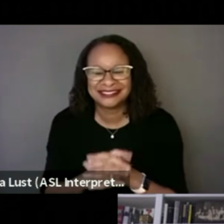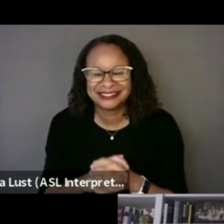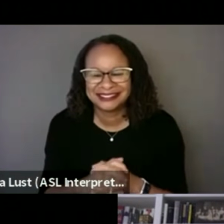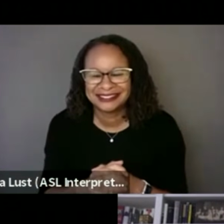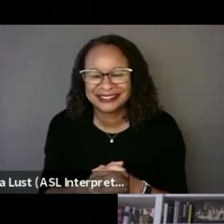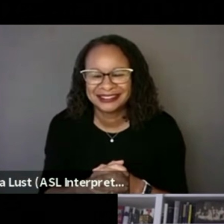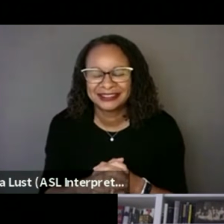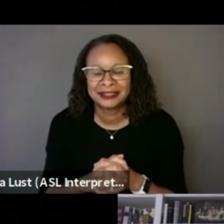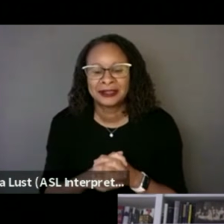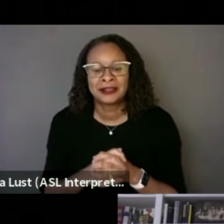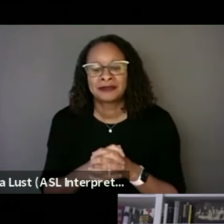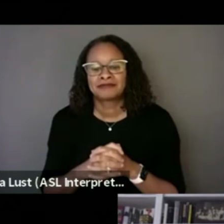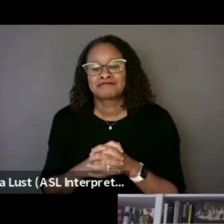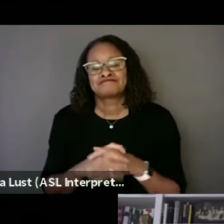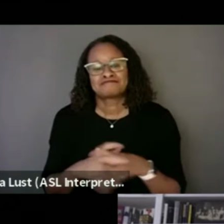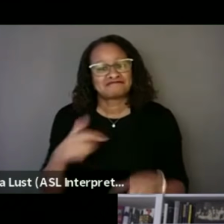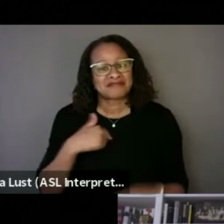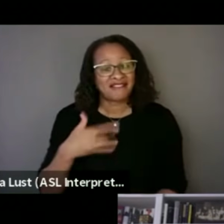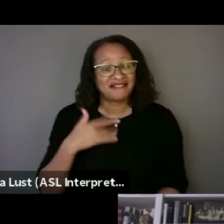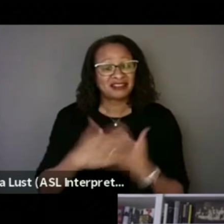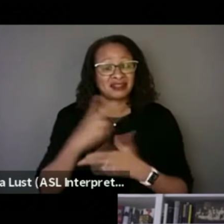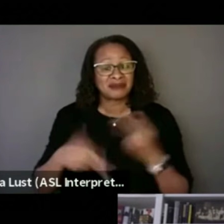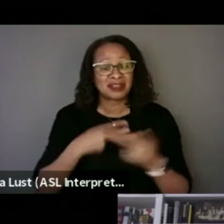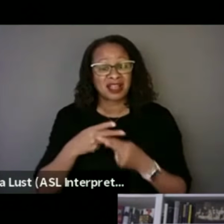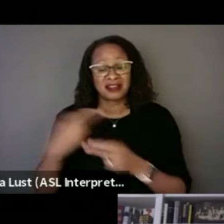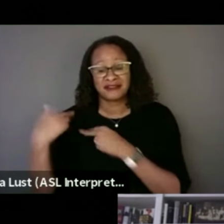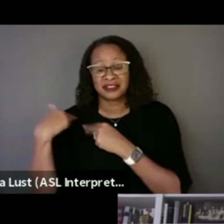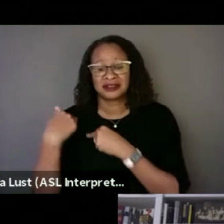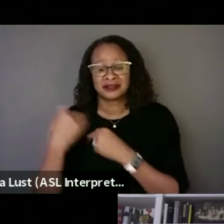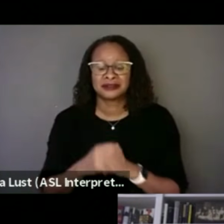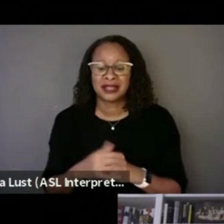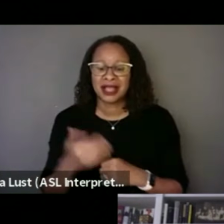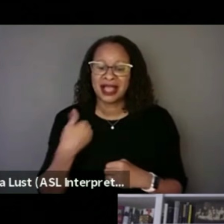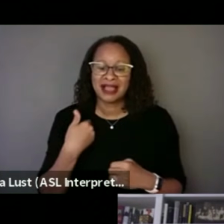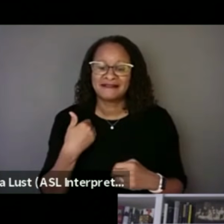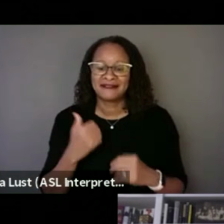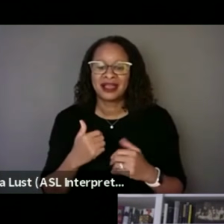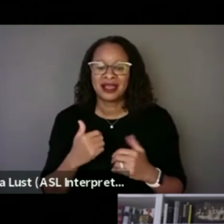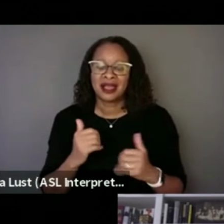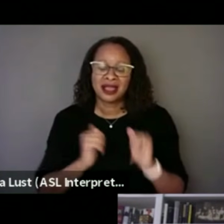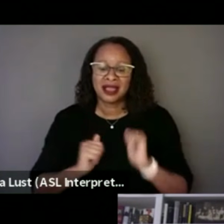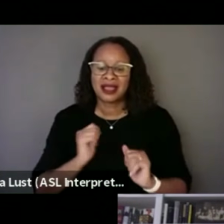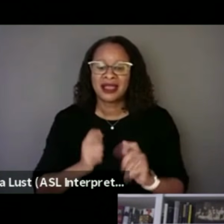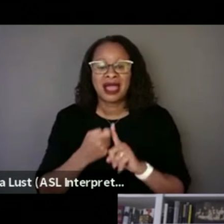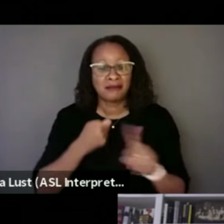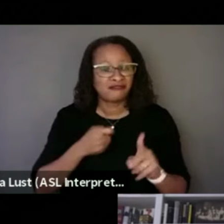I felt some kind of responsibility. Of course I have, I have the access. I have, I'm from the town.